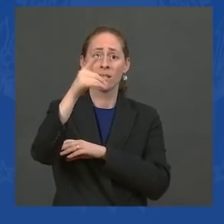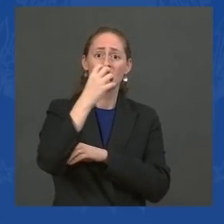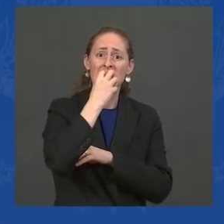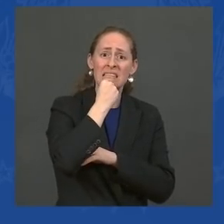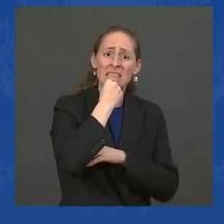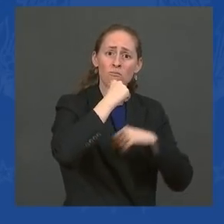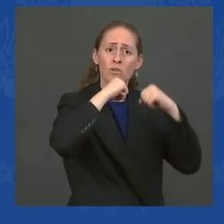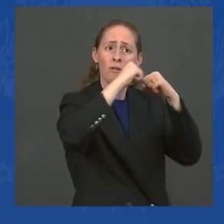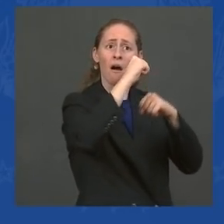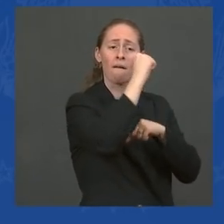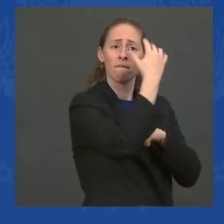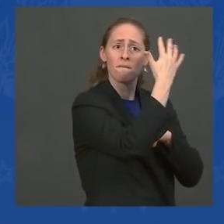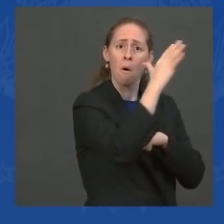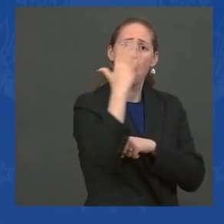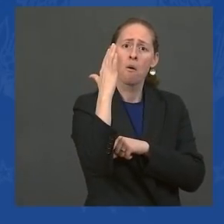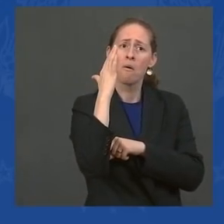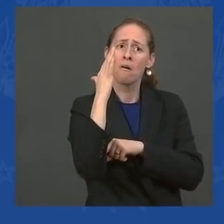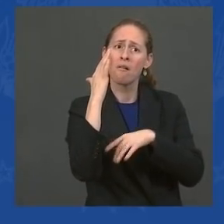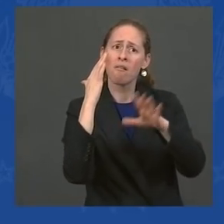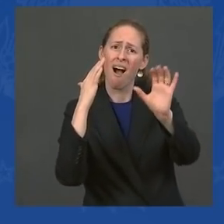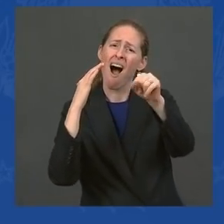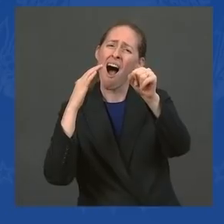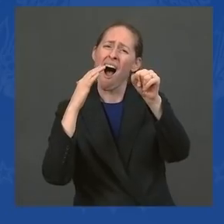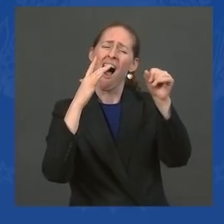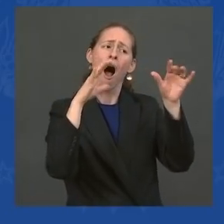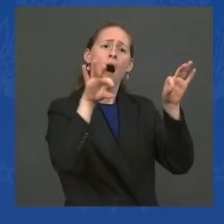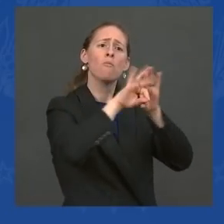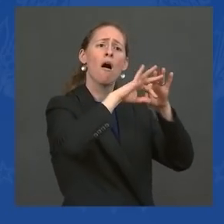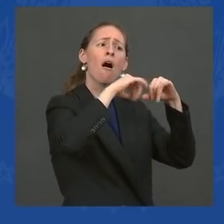We're safeguarding water sources and lessening the impact of fires --